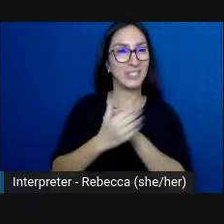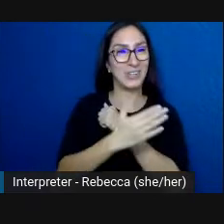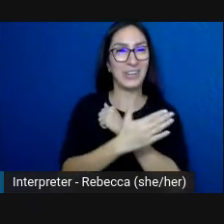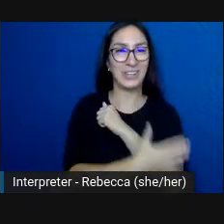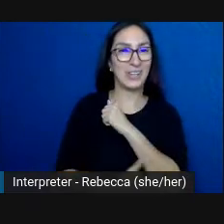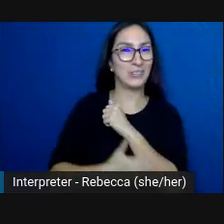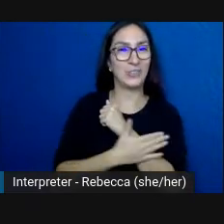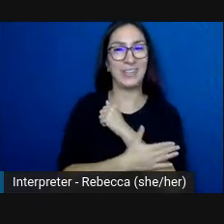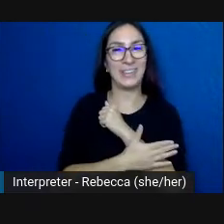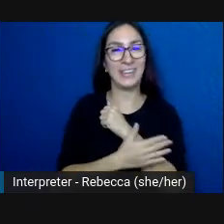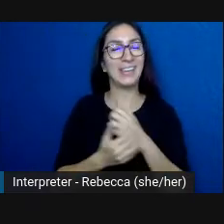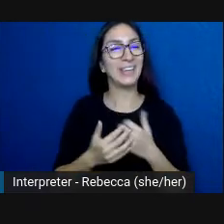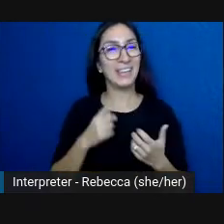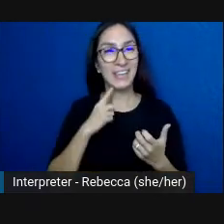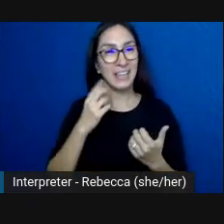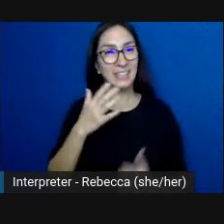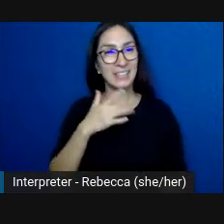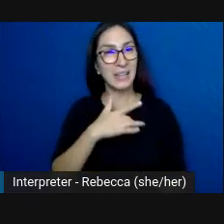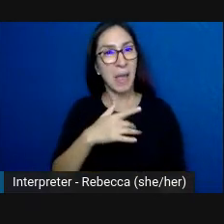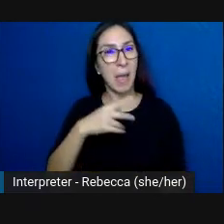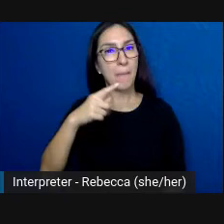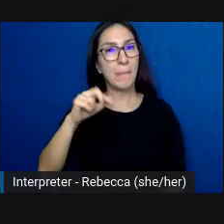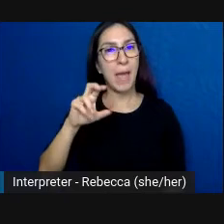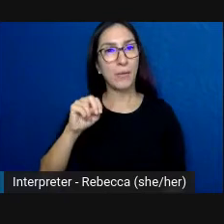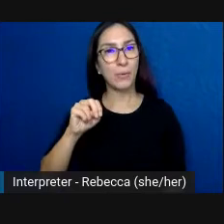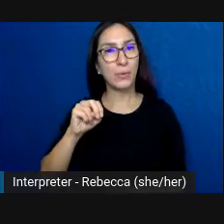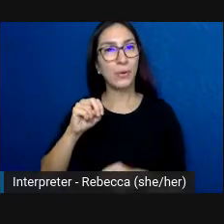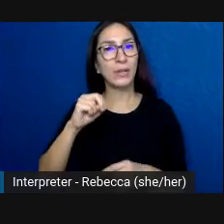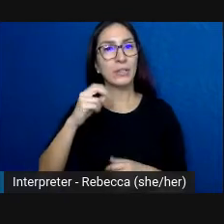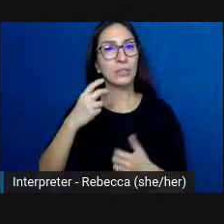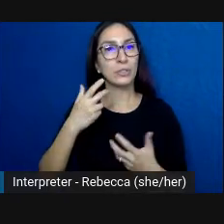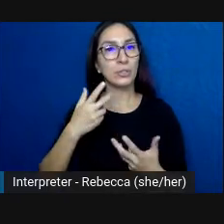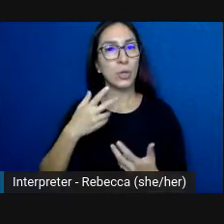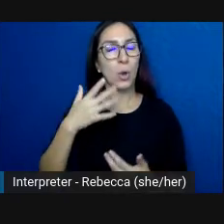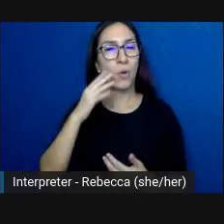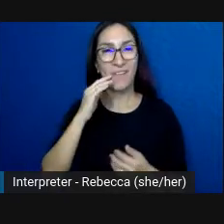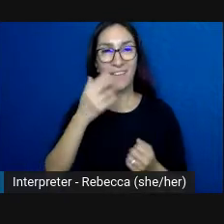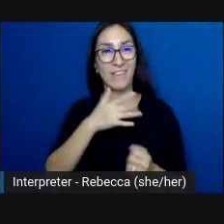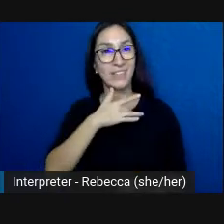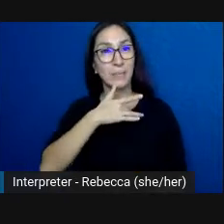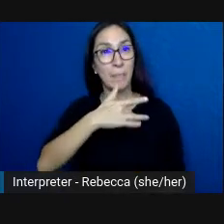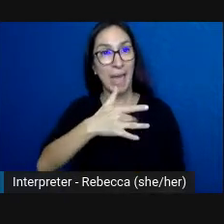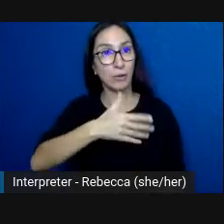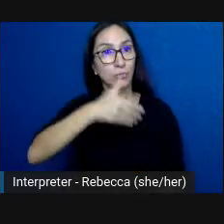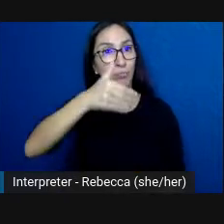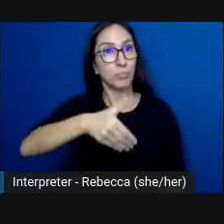Which pattern will not solve all the problems with machine readable format.